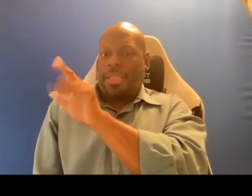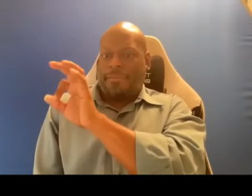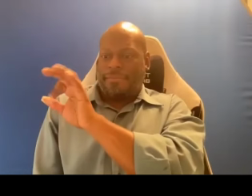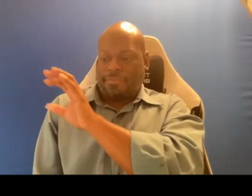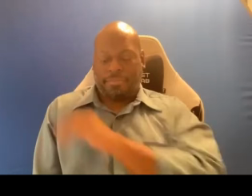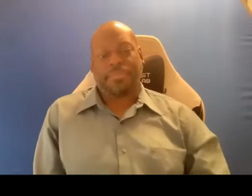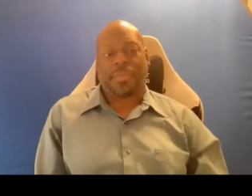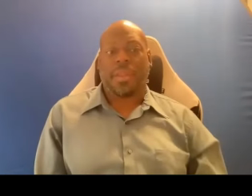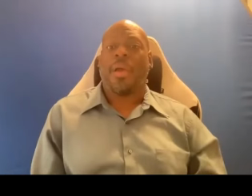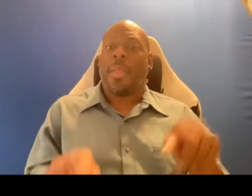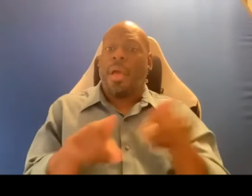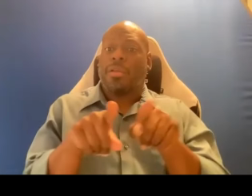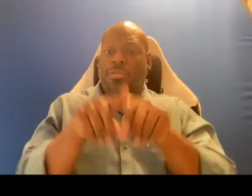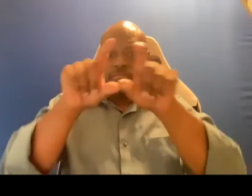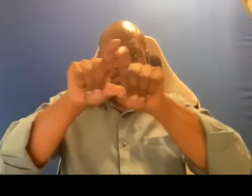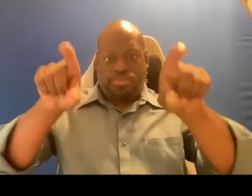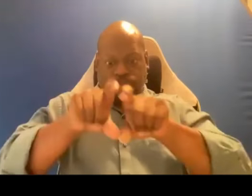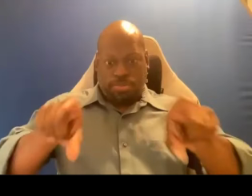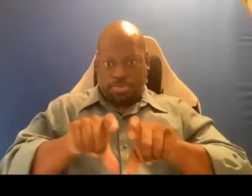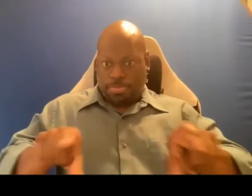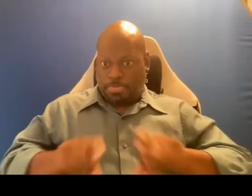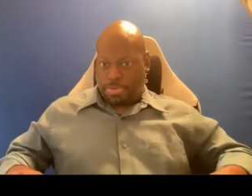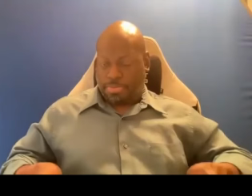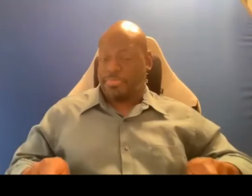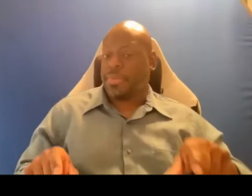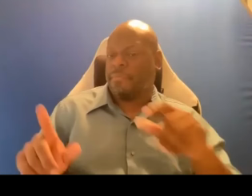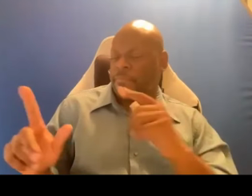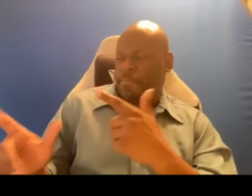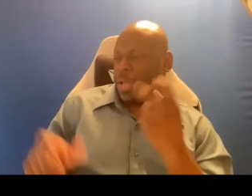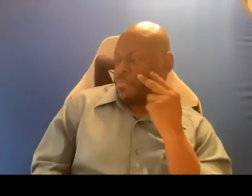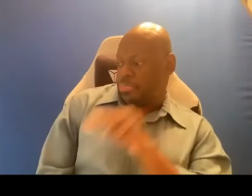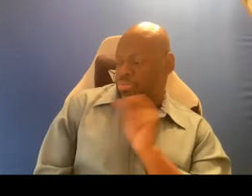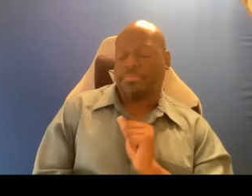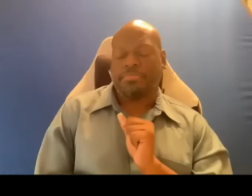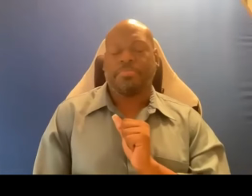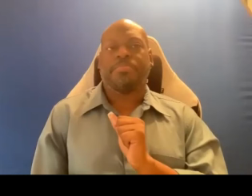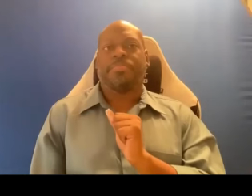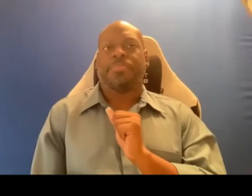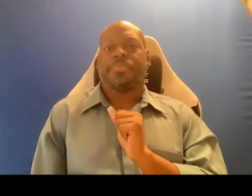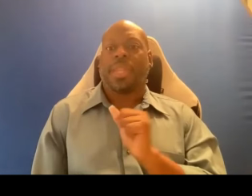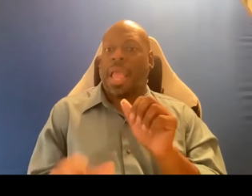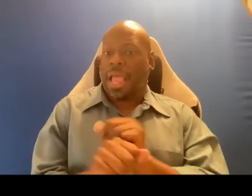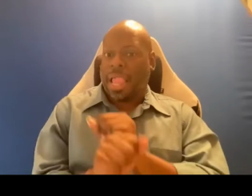organized into rows entitled "at a glance, clarification of role and responsibility,